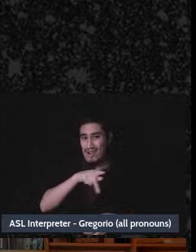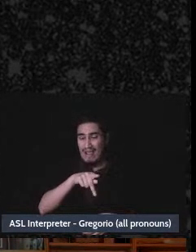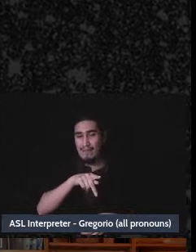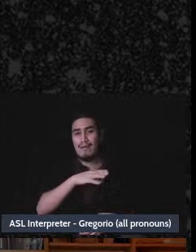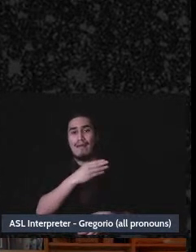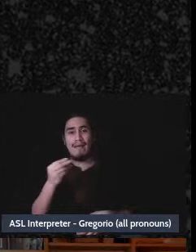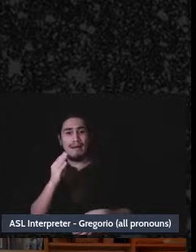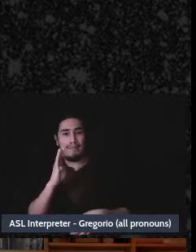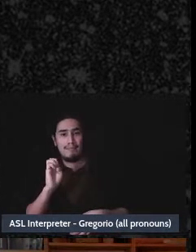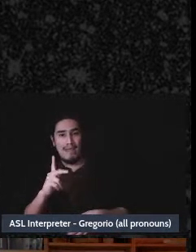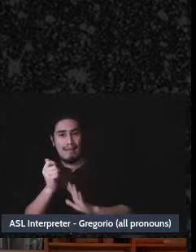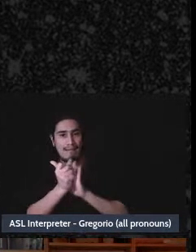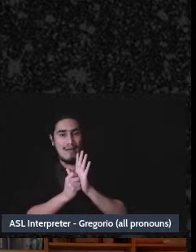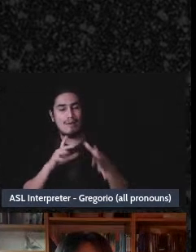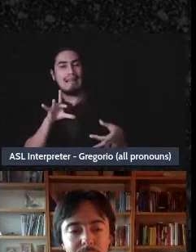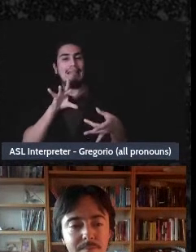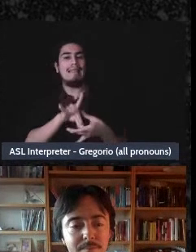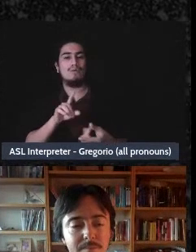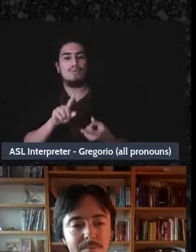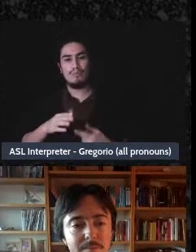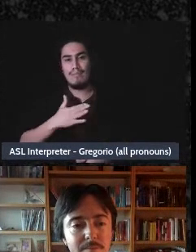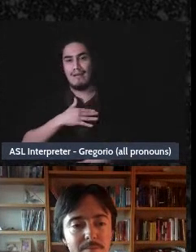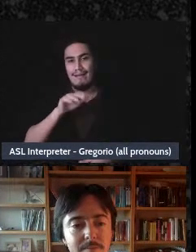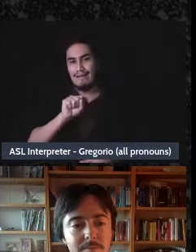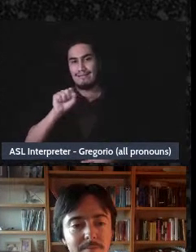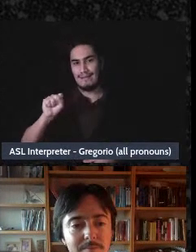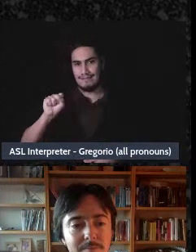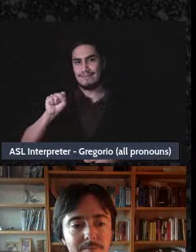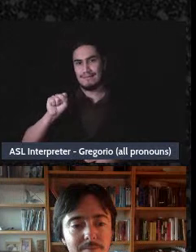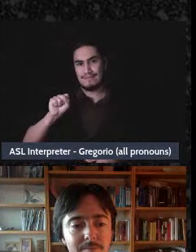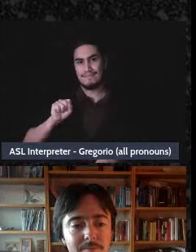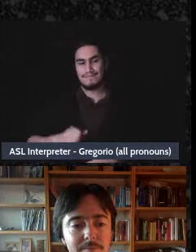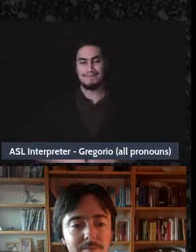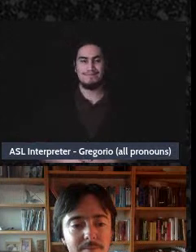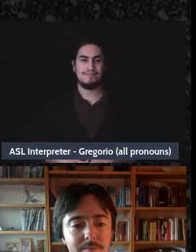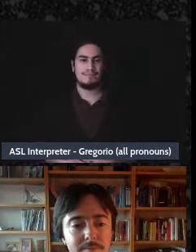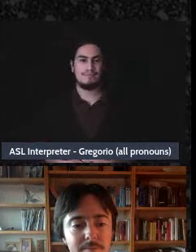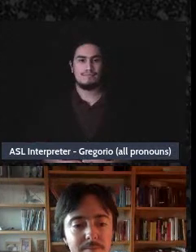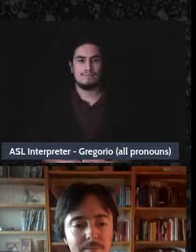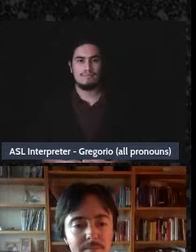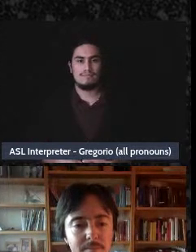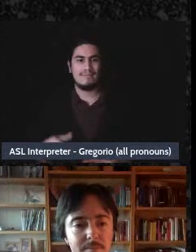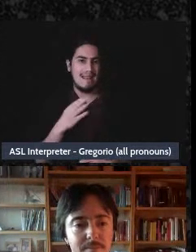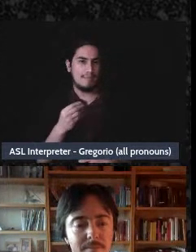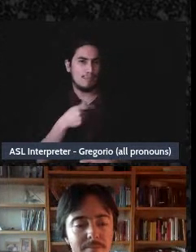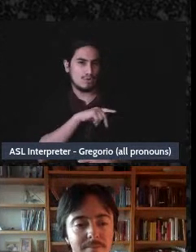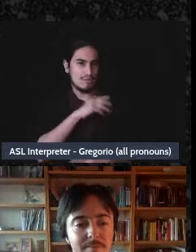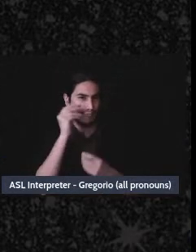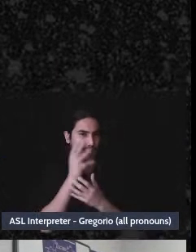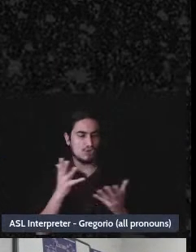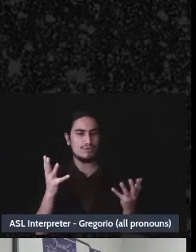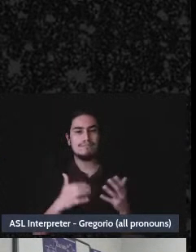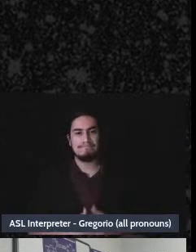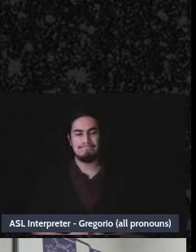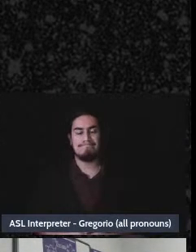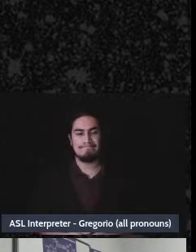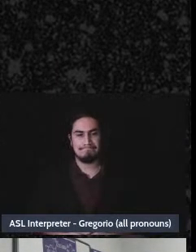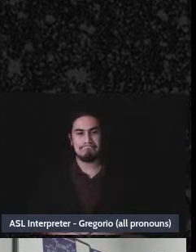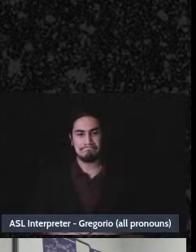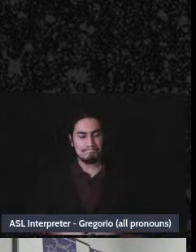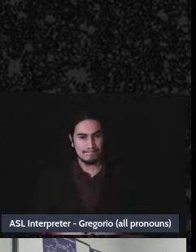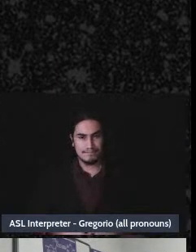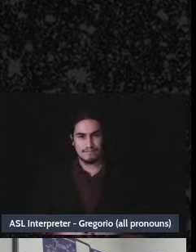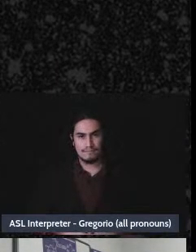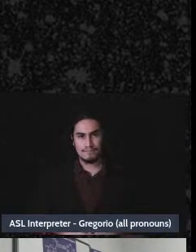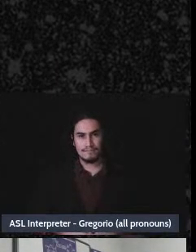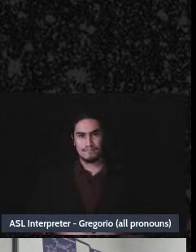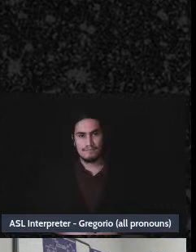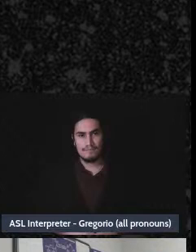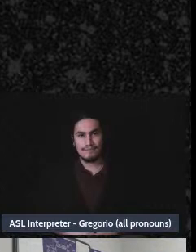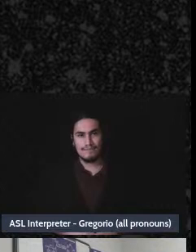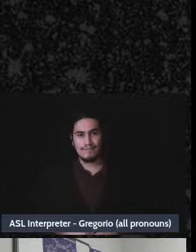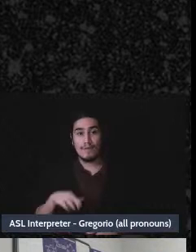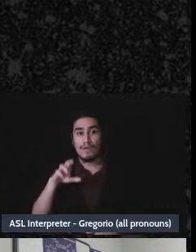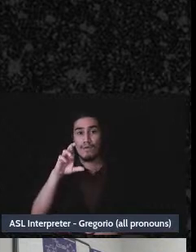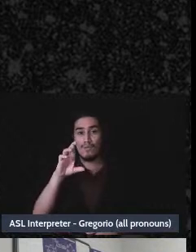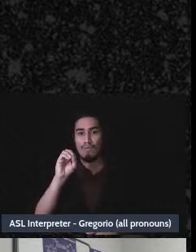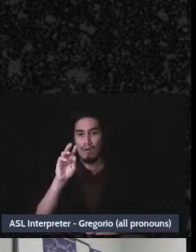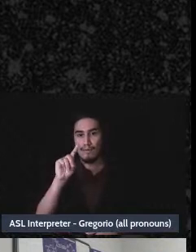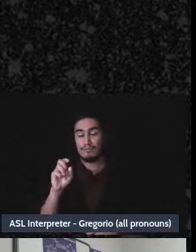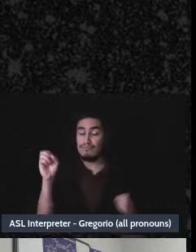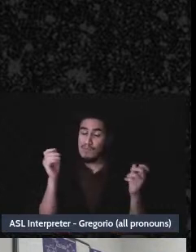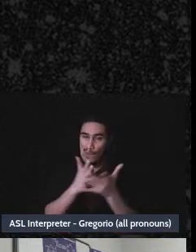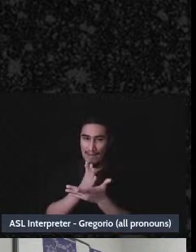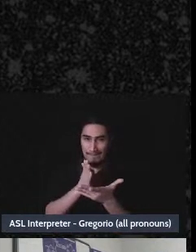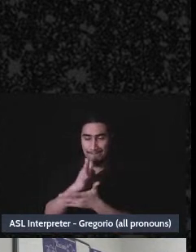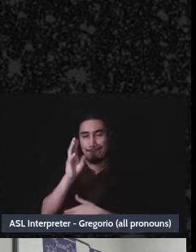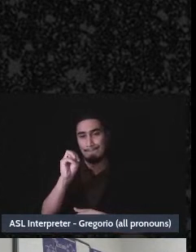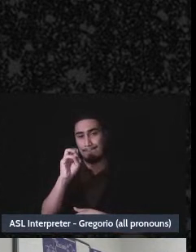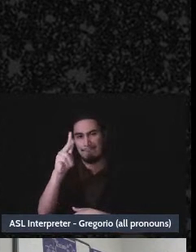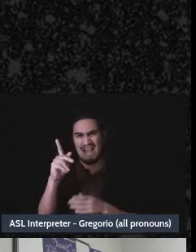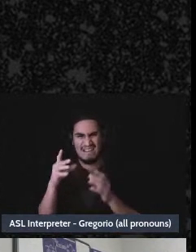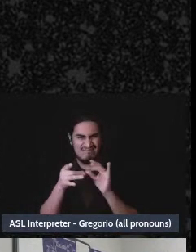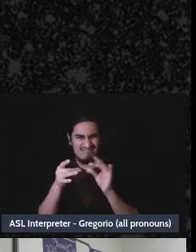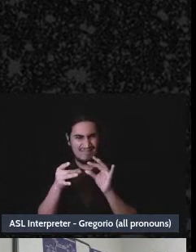personal information. ROBERT: All right so as Mike said earlier, the law on-on this subject